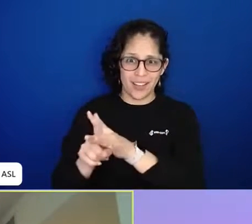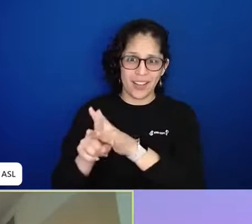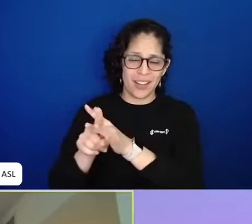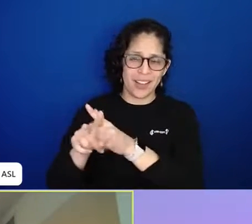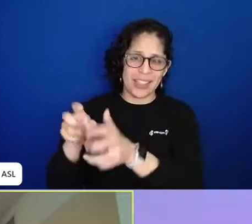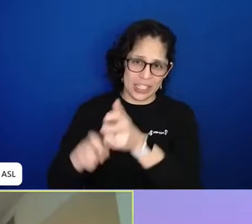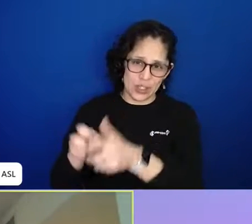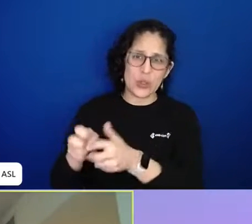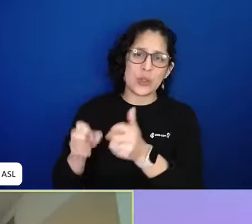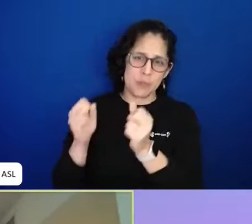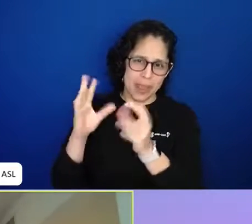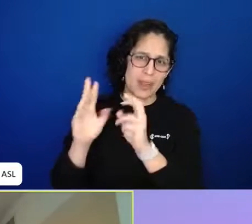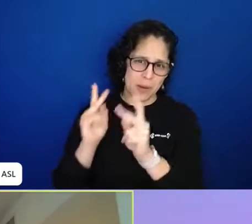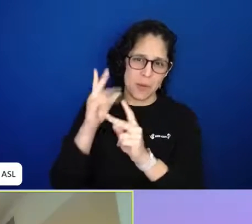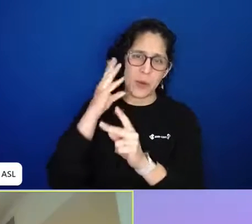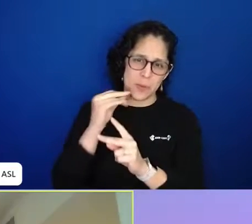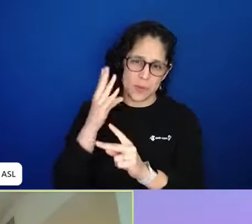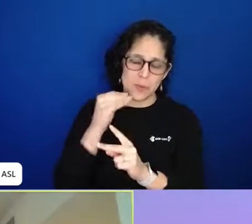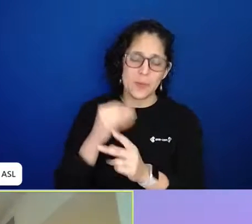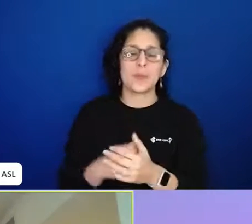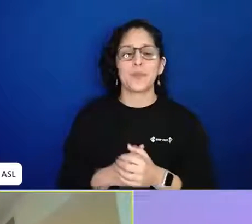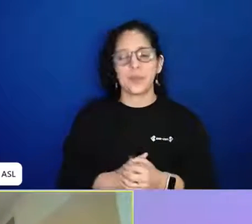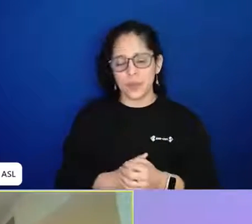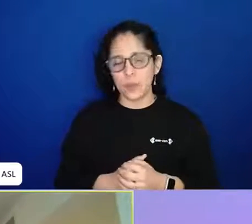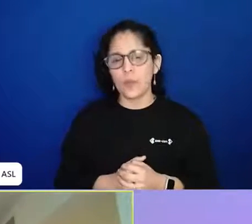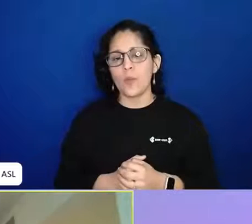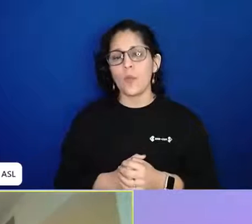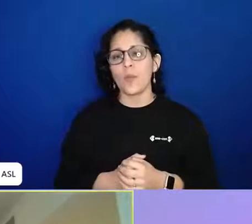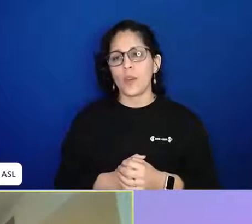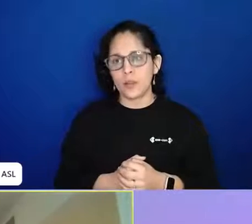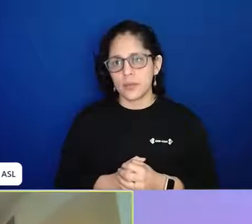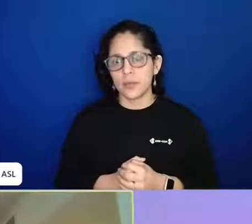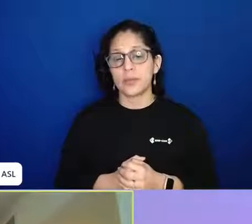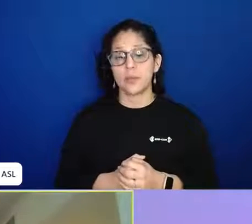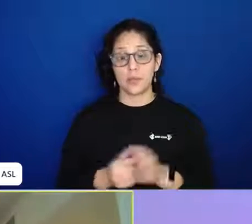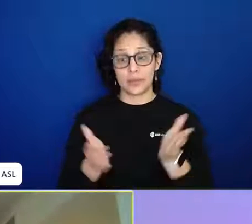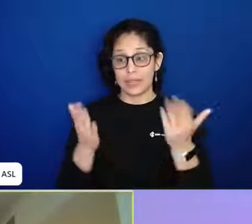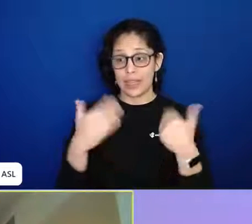accessible examples. And color contrast just represents such a huge portion of issues